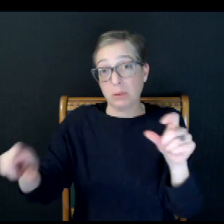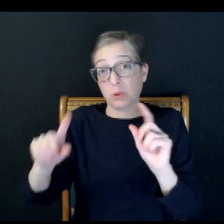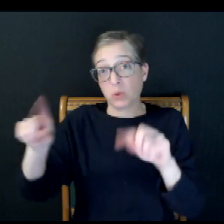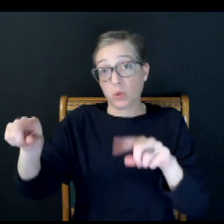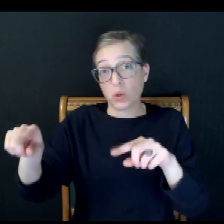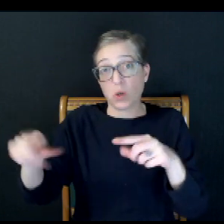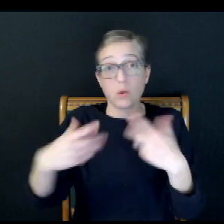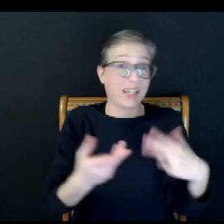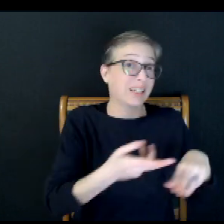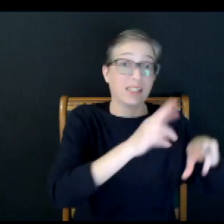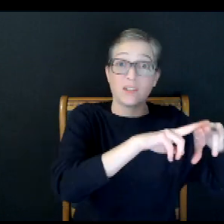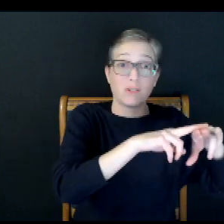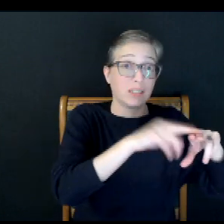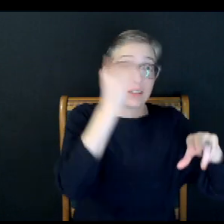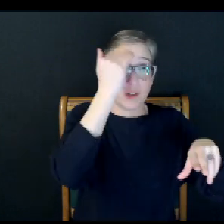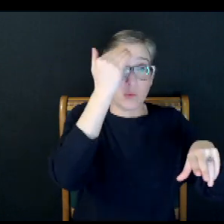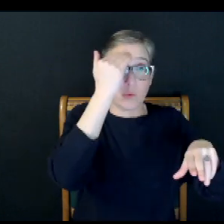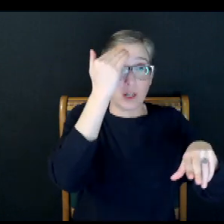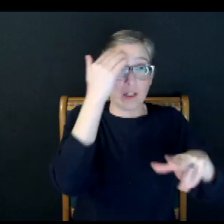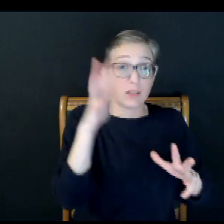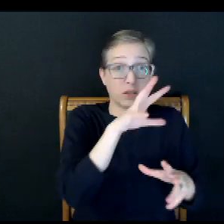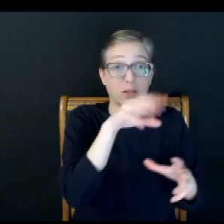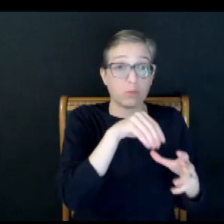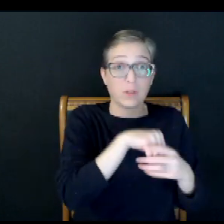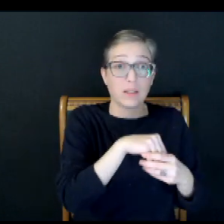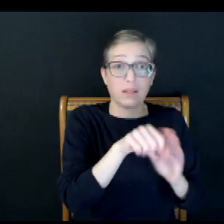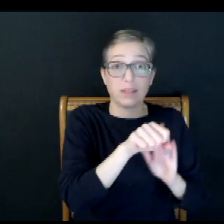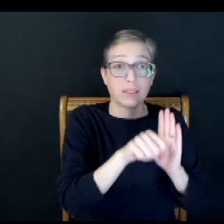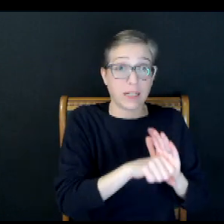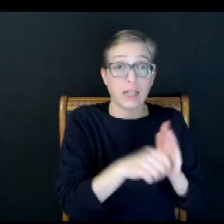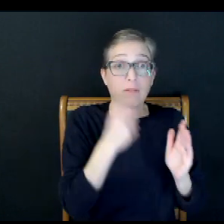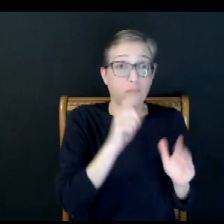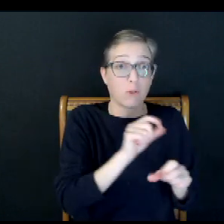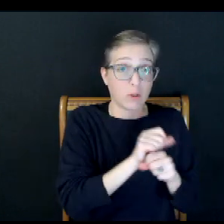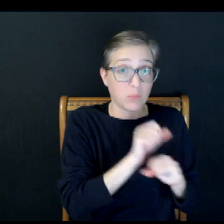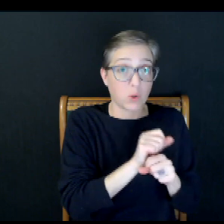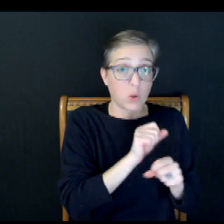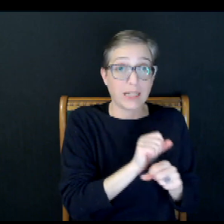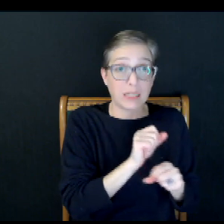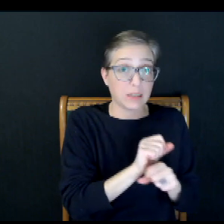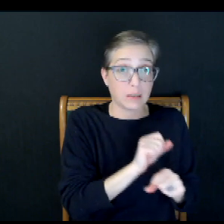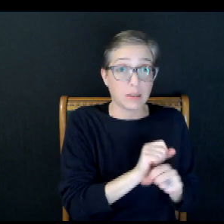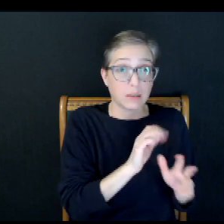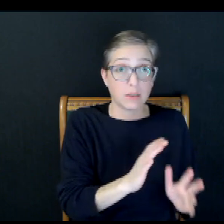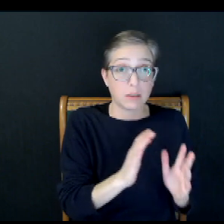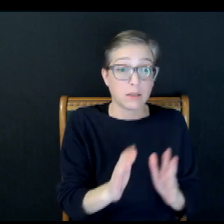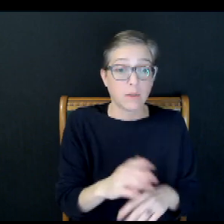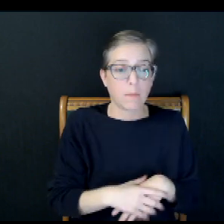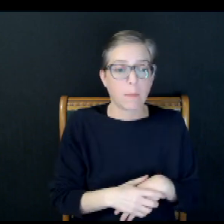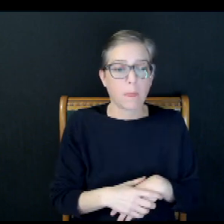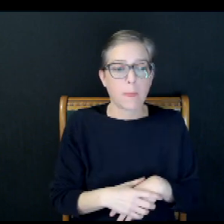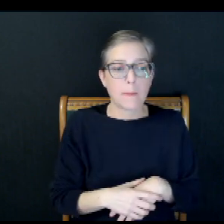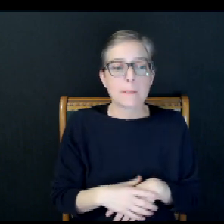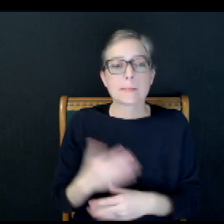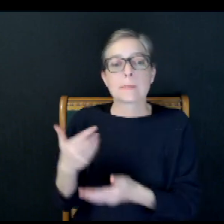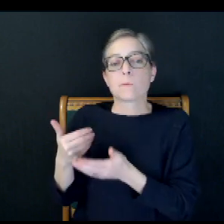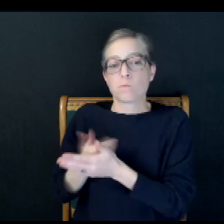state employees and county employees. In Colorado we have new community health worker legislation where